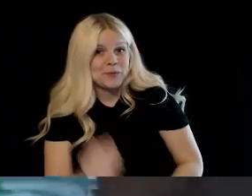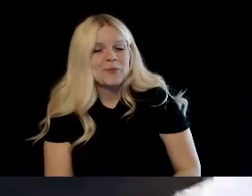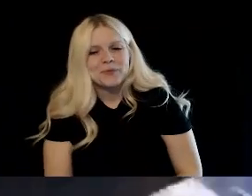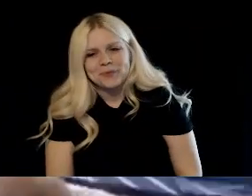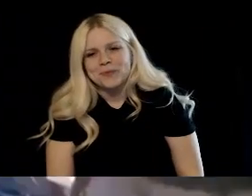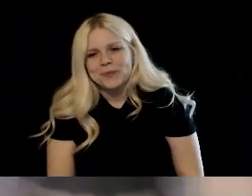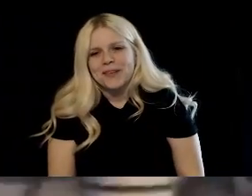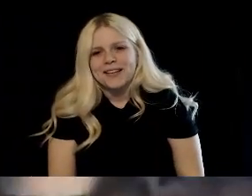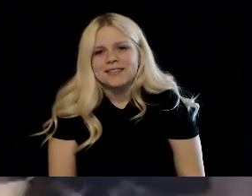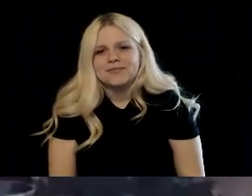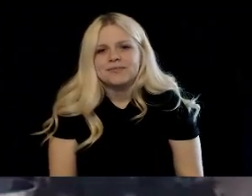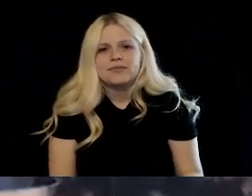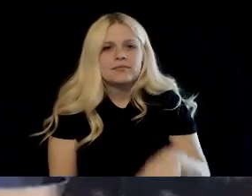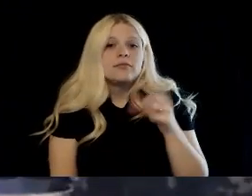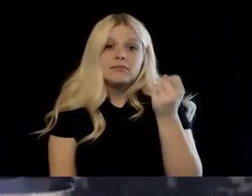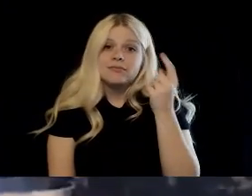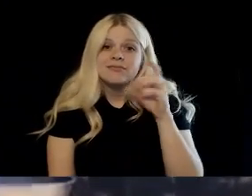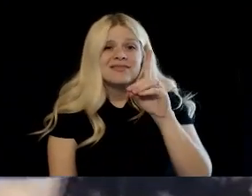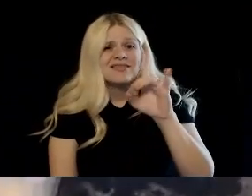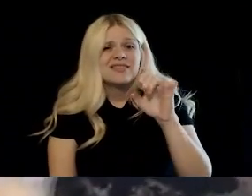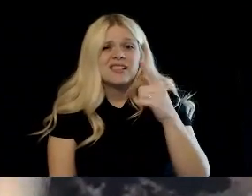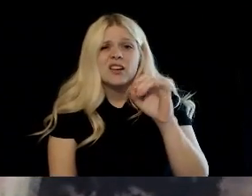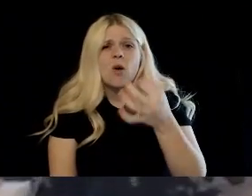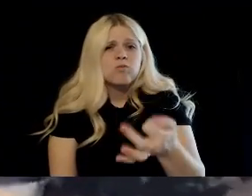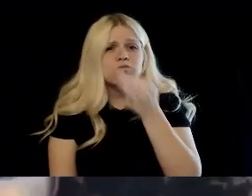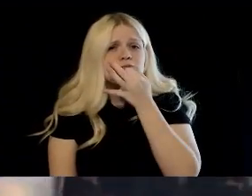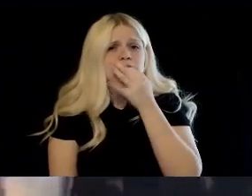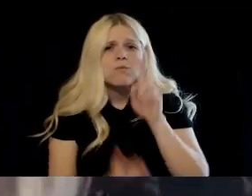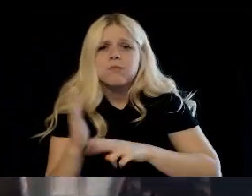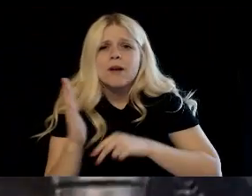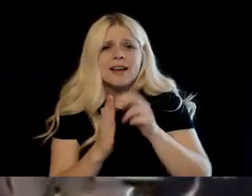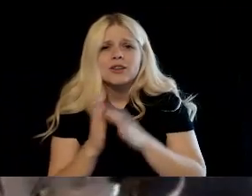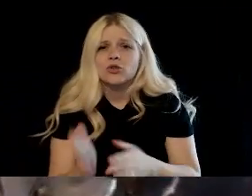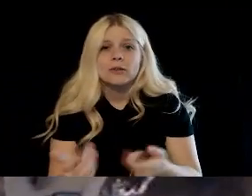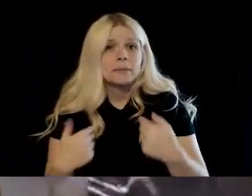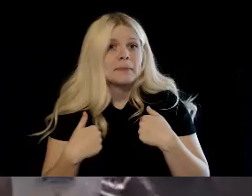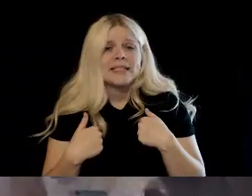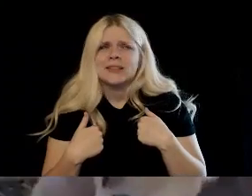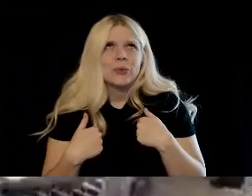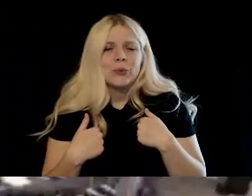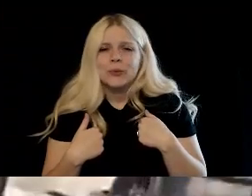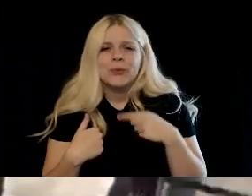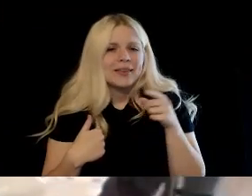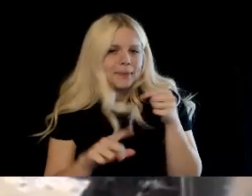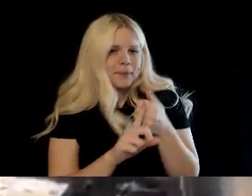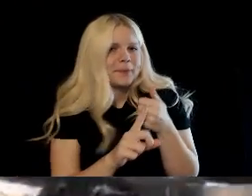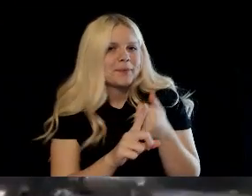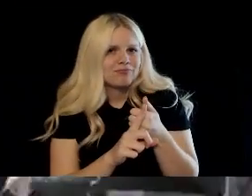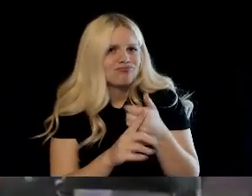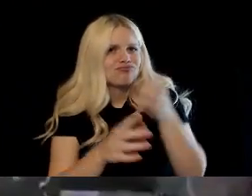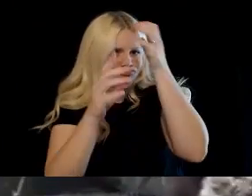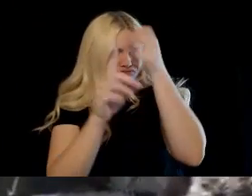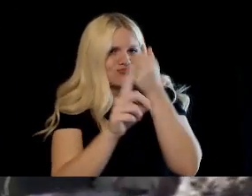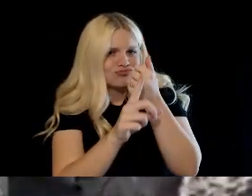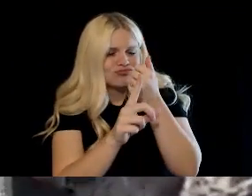So yeah, Diego is an expert painter but we can't really take much credit for it. Erica: Oh my goodness, he's big. Michelle: We did teach Maverick to do the rear flipper,